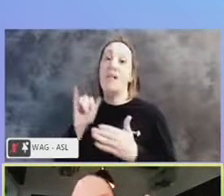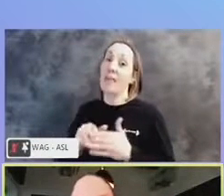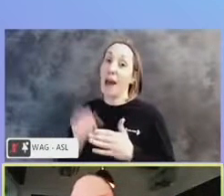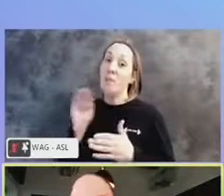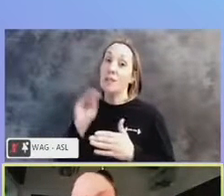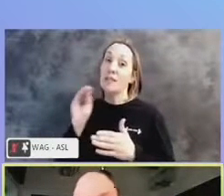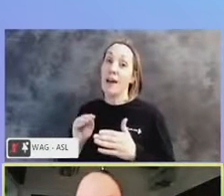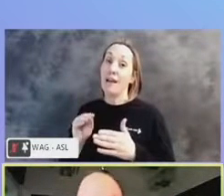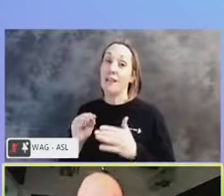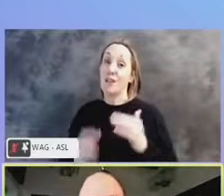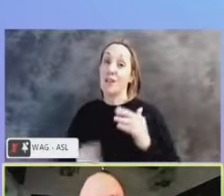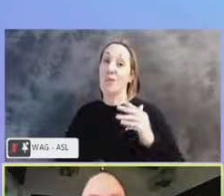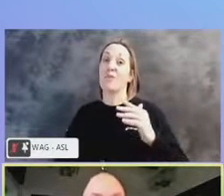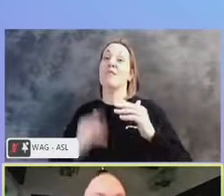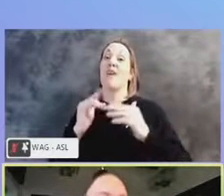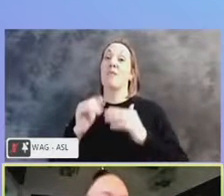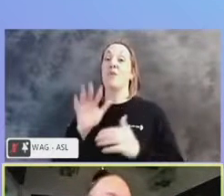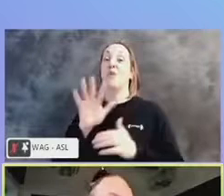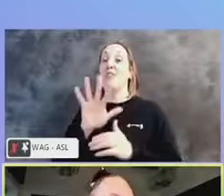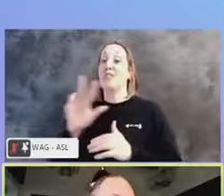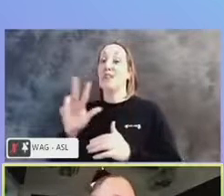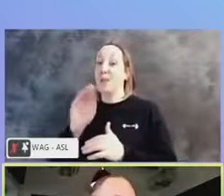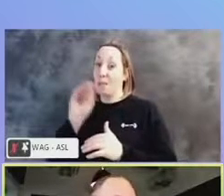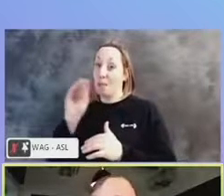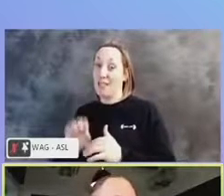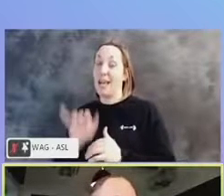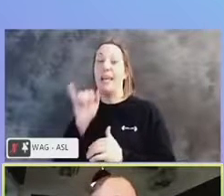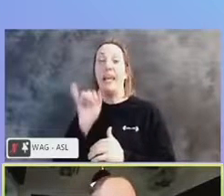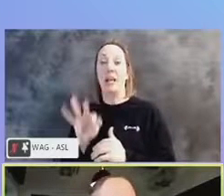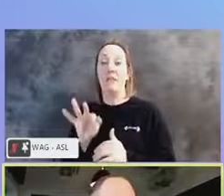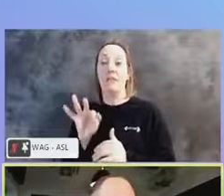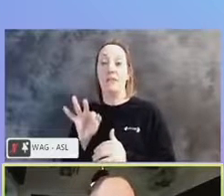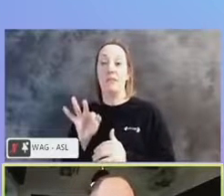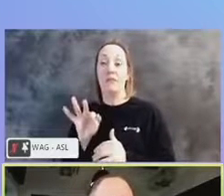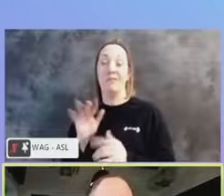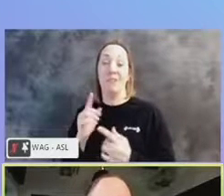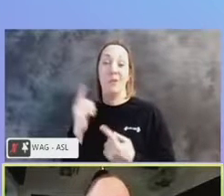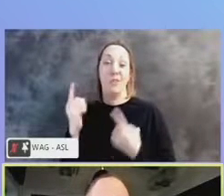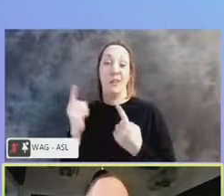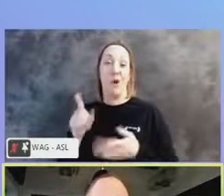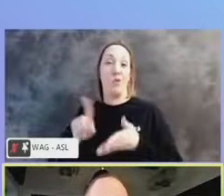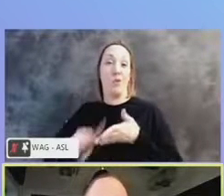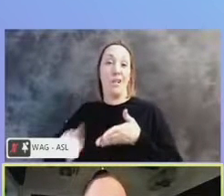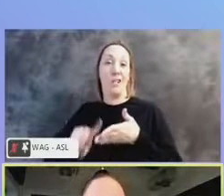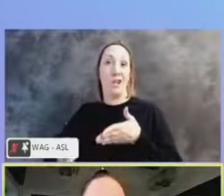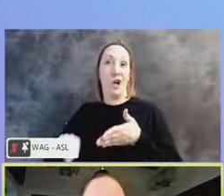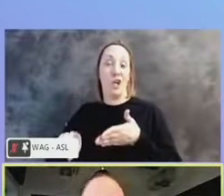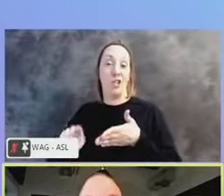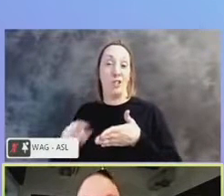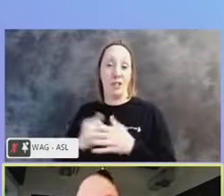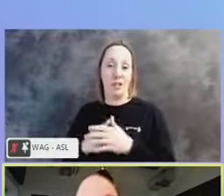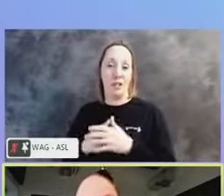to you are just not living up to their expectations. That particular percentage goes up